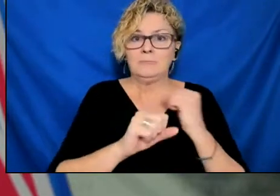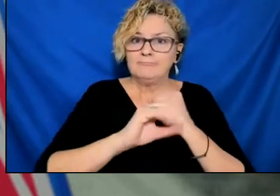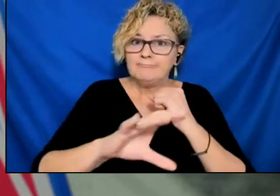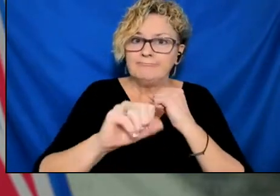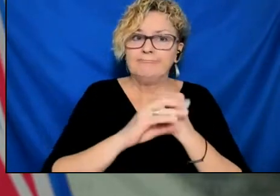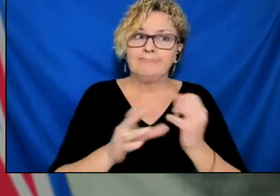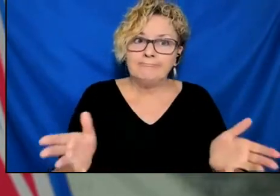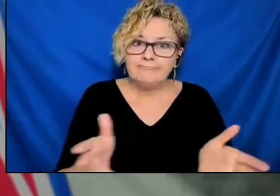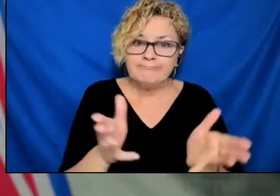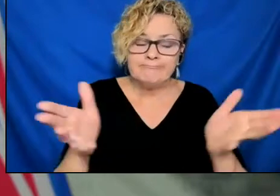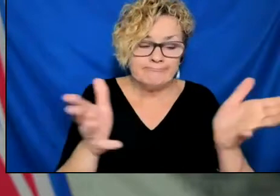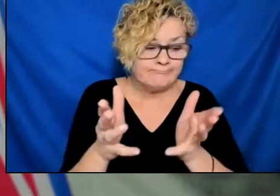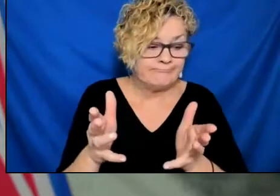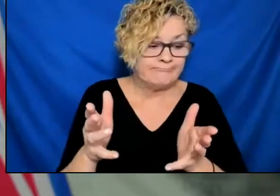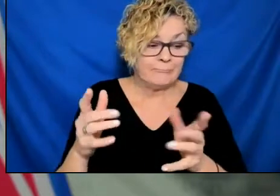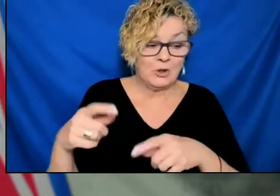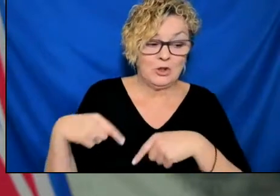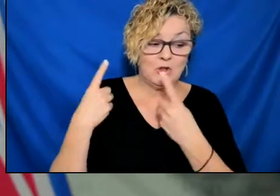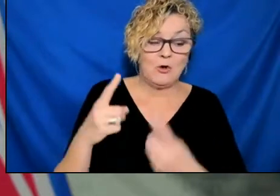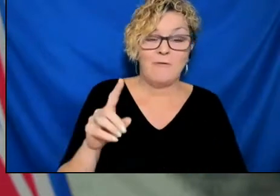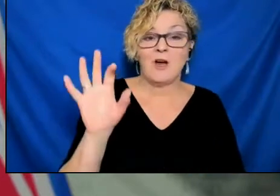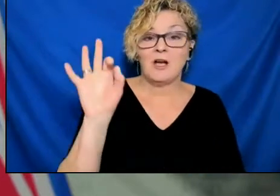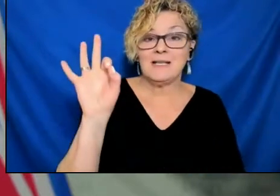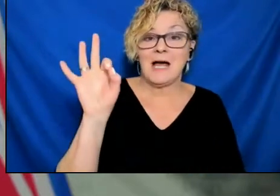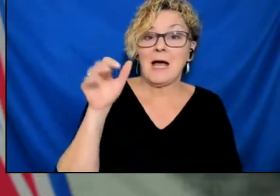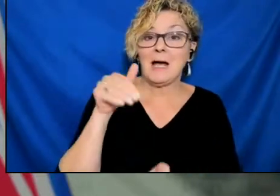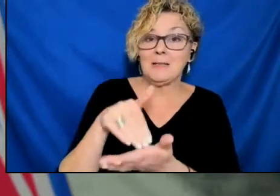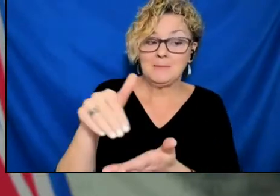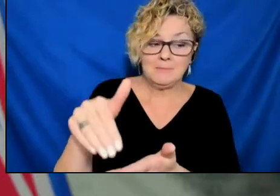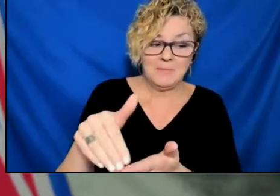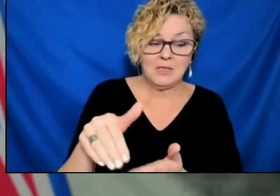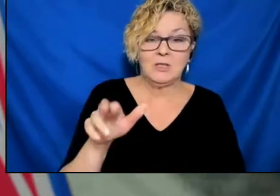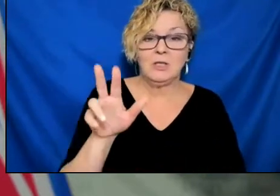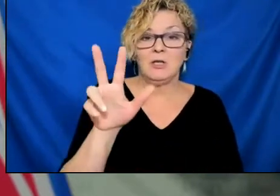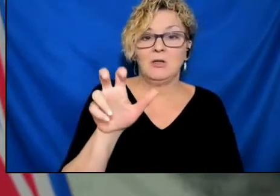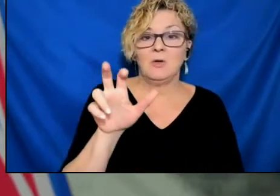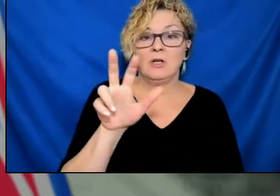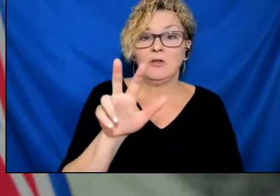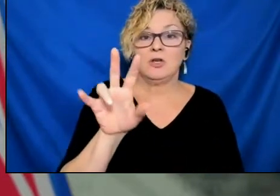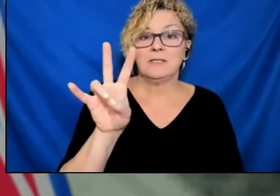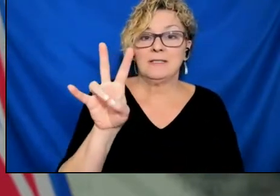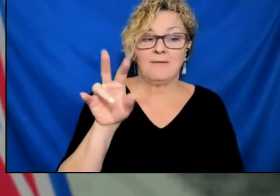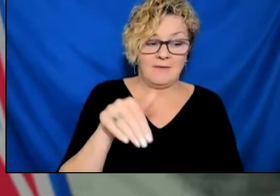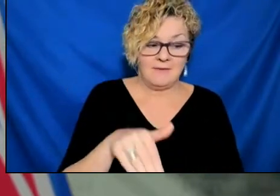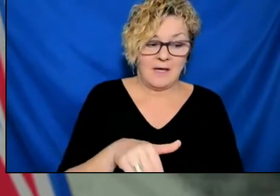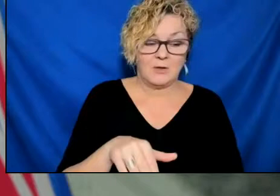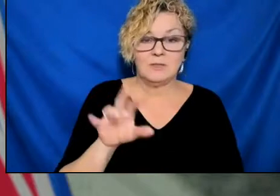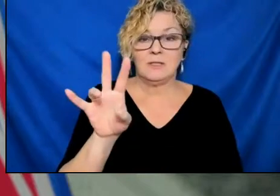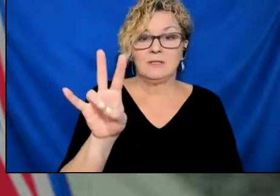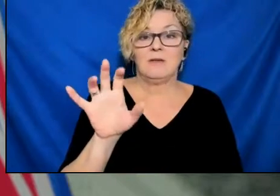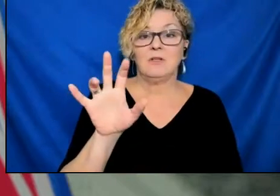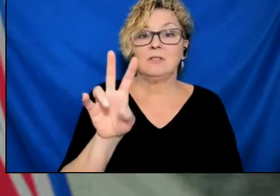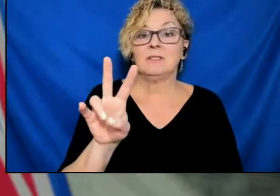includes a major vaccine